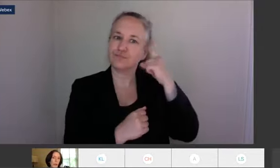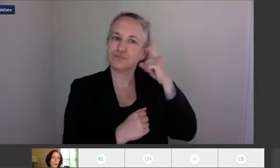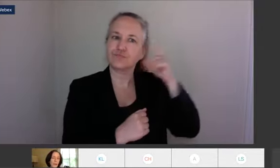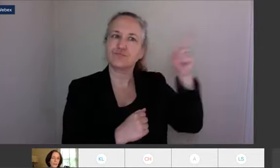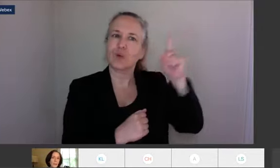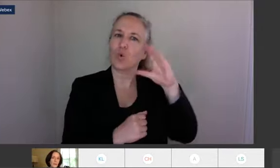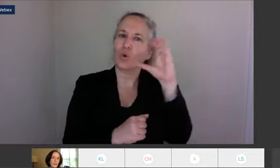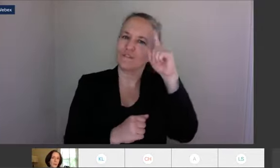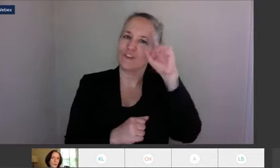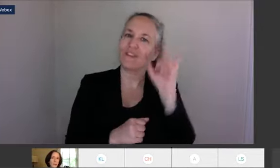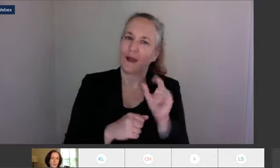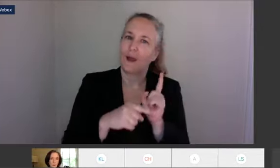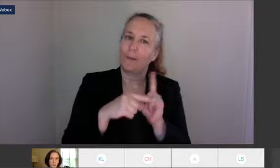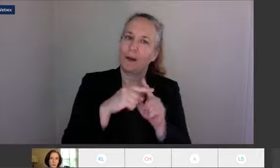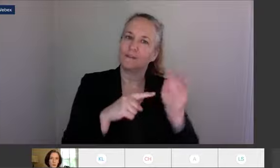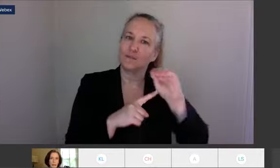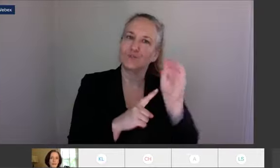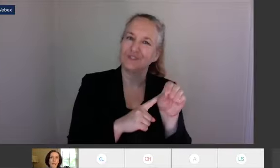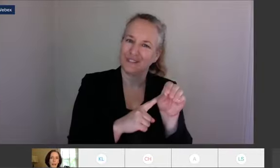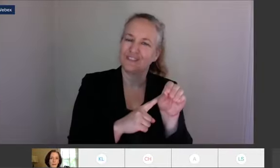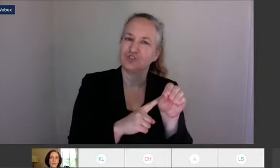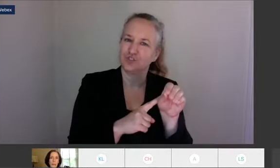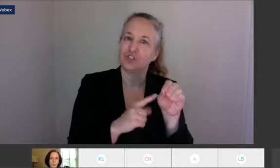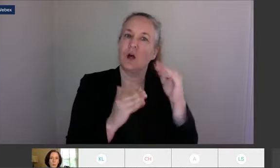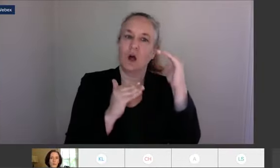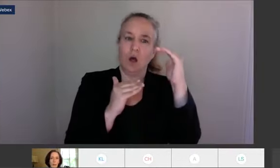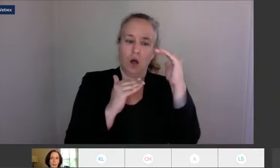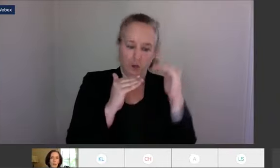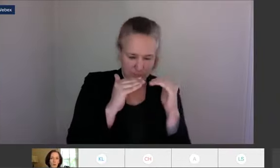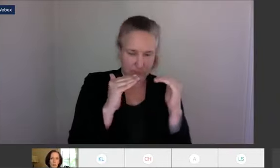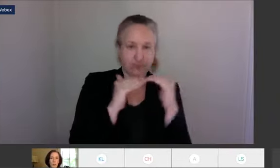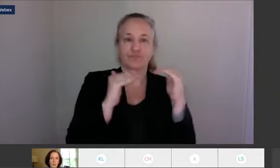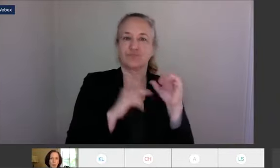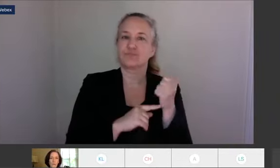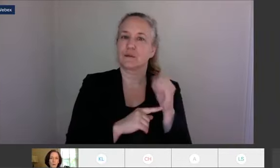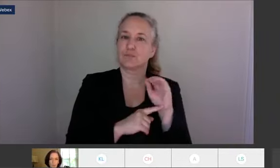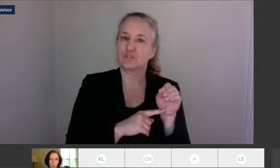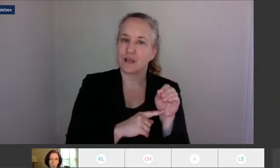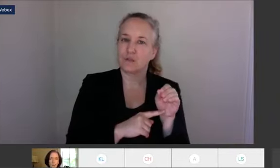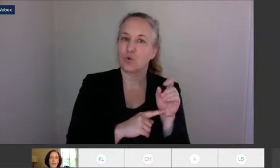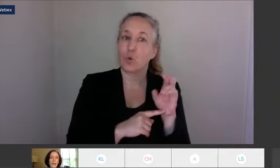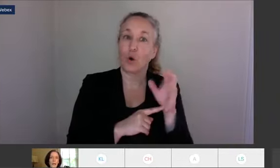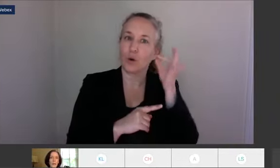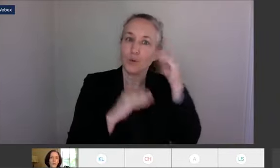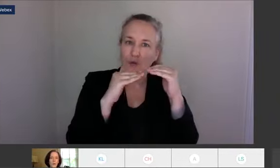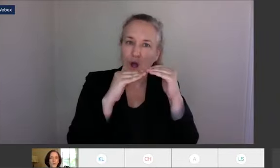that positivity rate to get down to ten percent or maybe just under and order